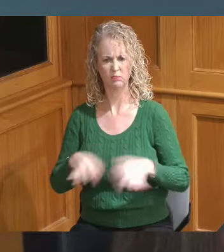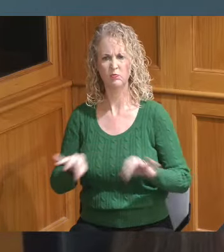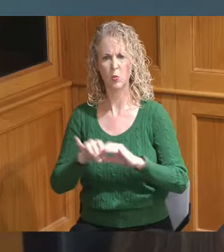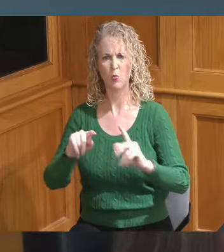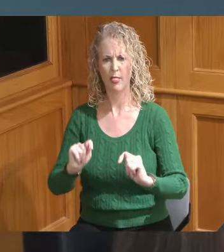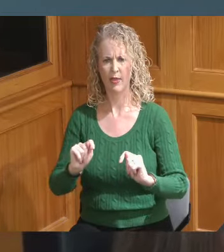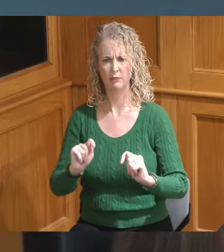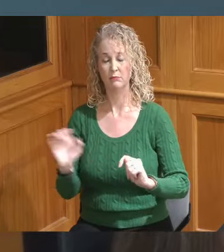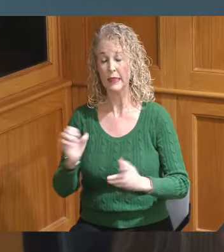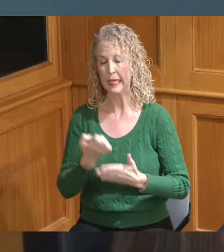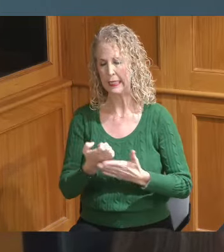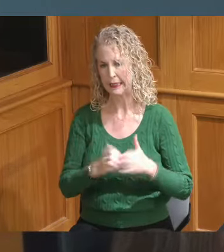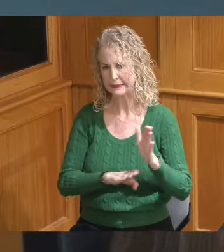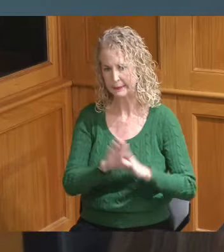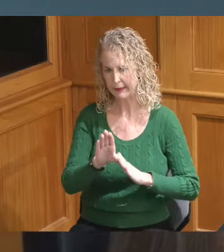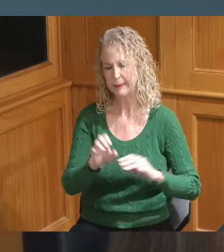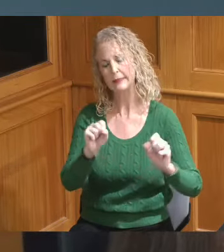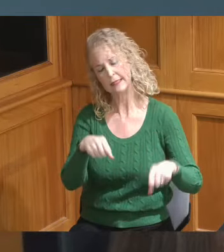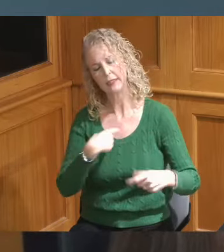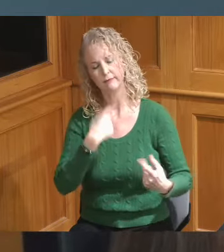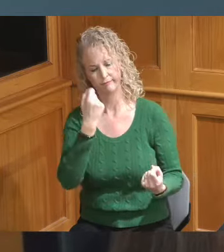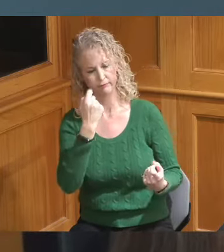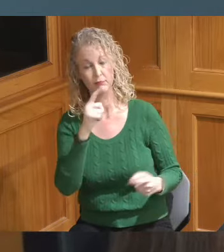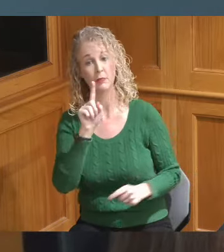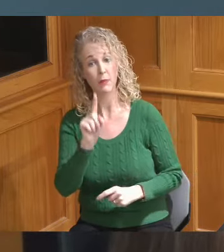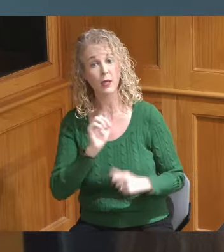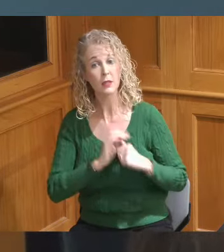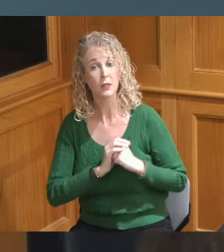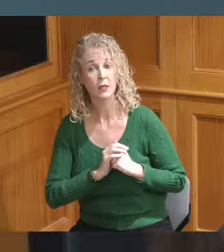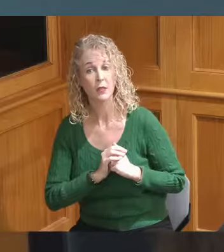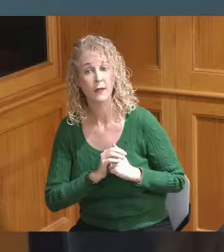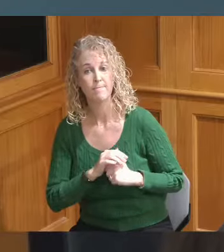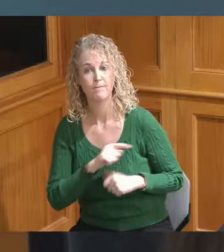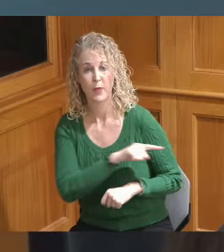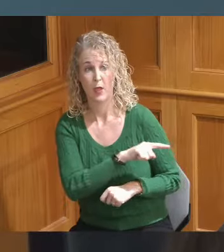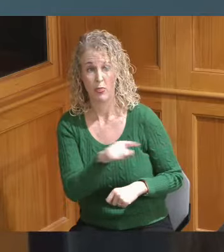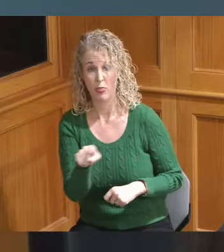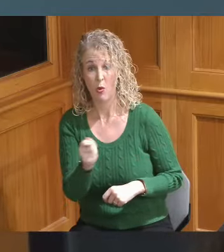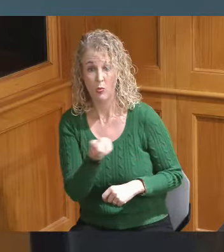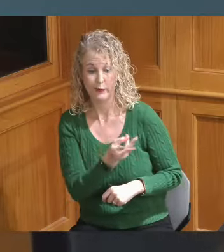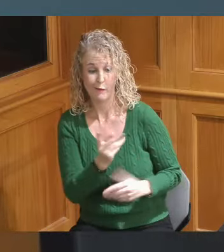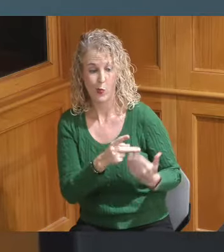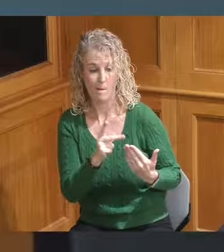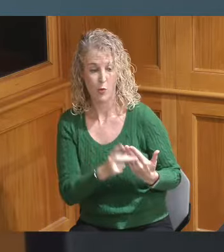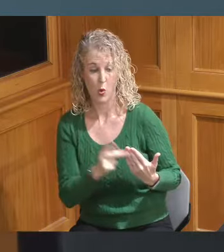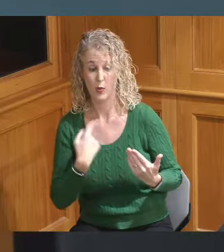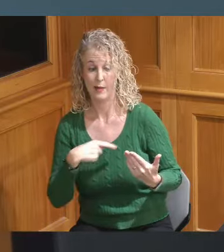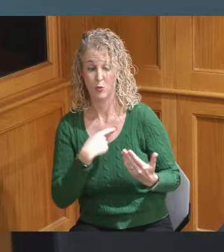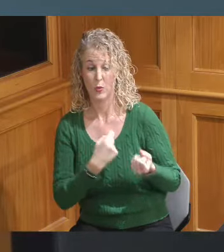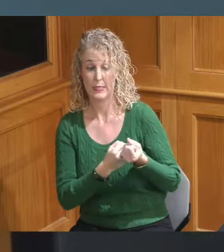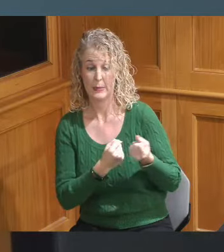that we have and I also agree with that but I think that they will do fine without all the money